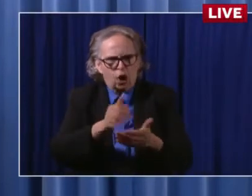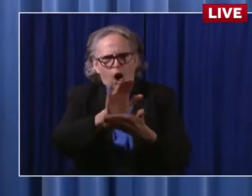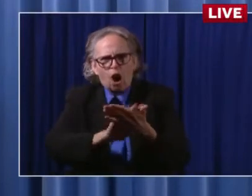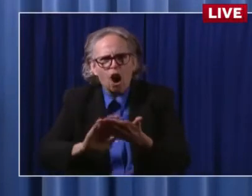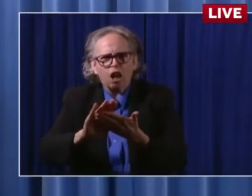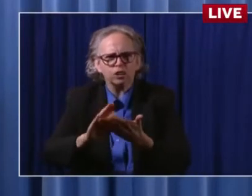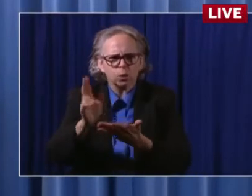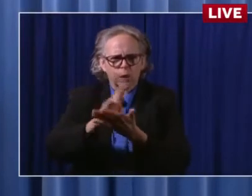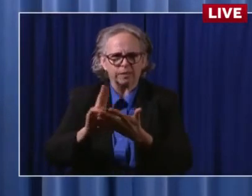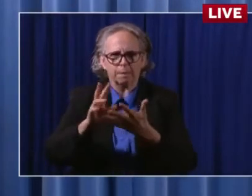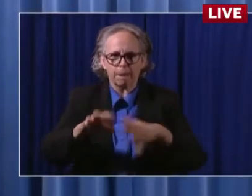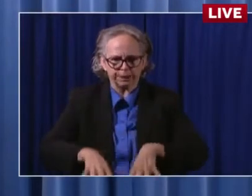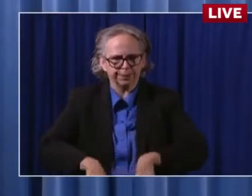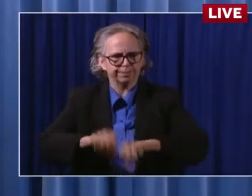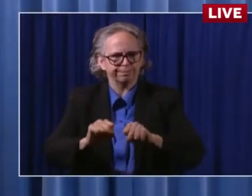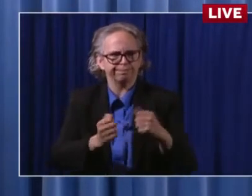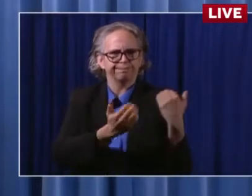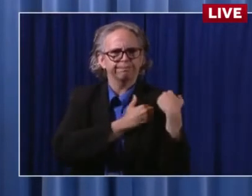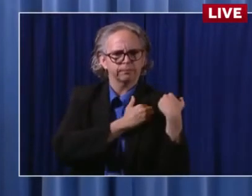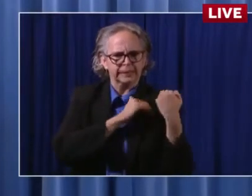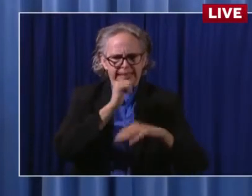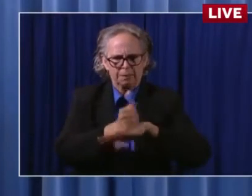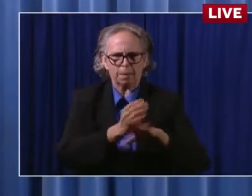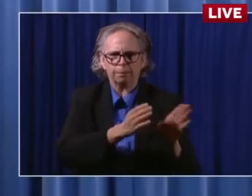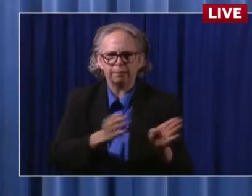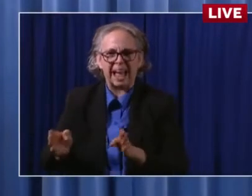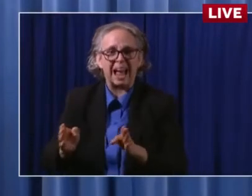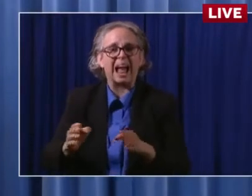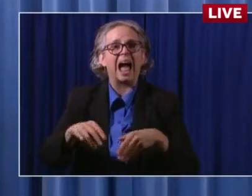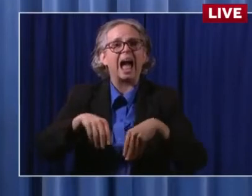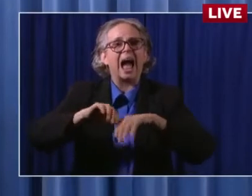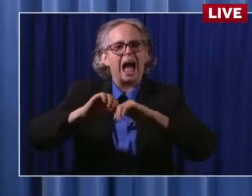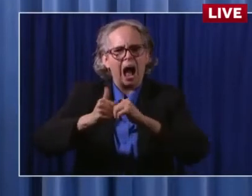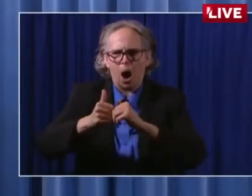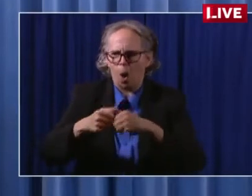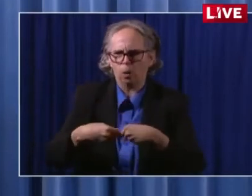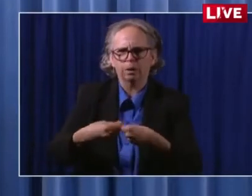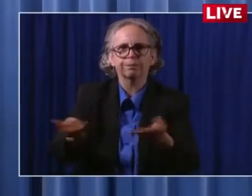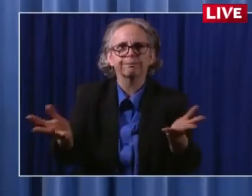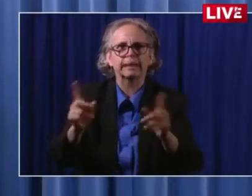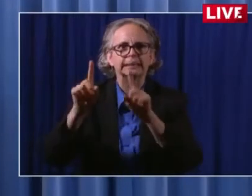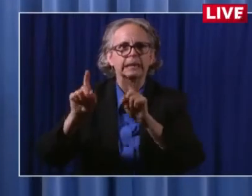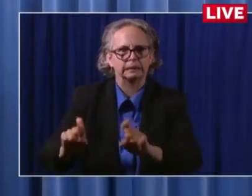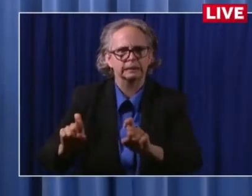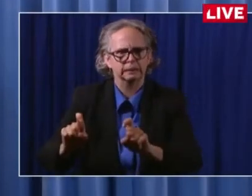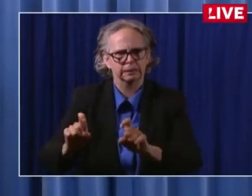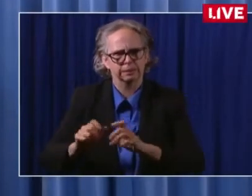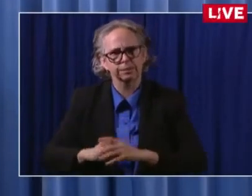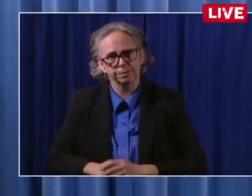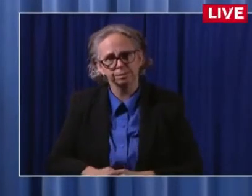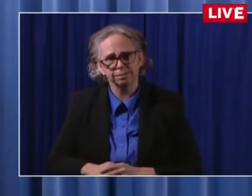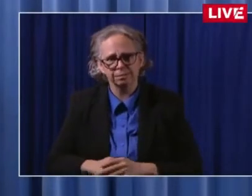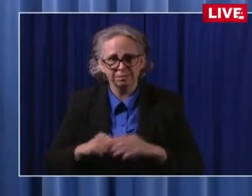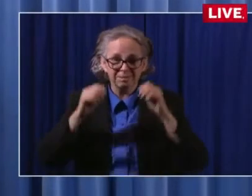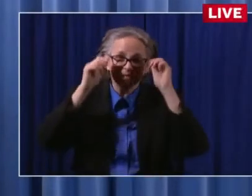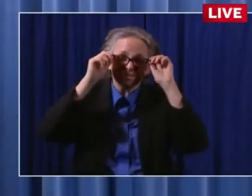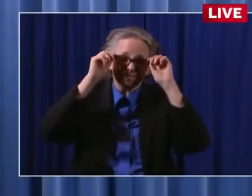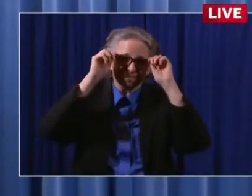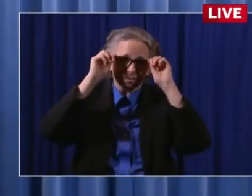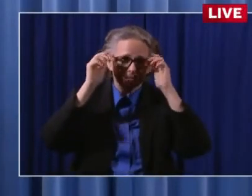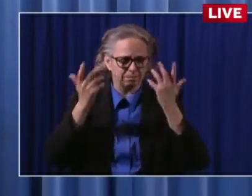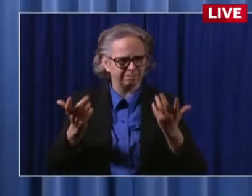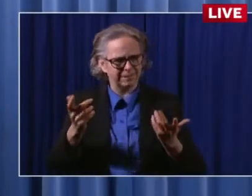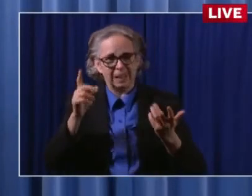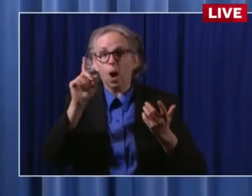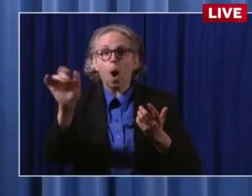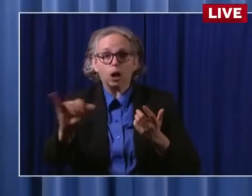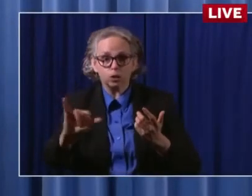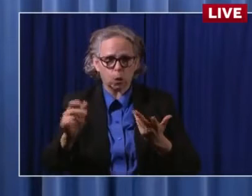EACH OF OHIO’S CAMPUSES MUST IDENTIFY HOW IT CAN BEST IMPLEMENT COVID-19 TESTING WITHIN THE INSTITUTION.